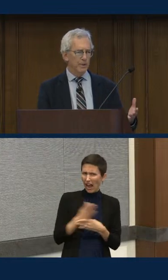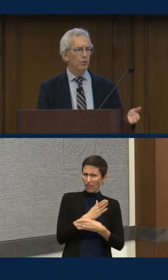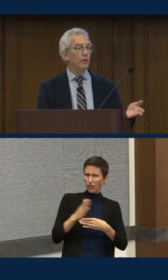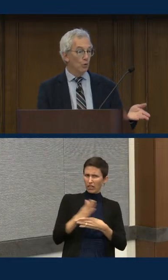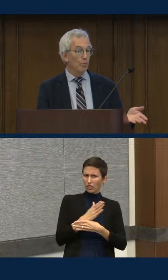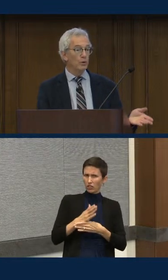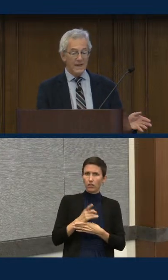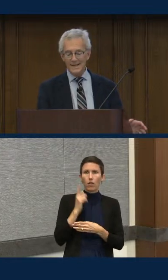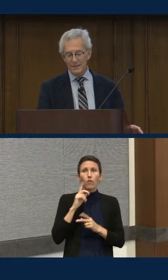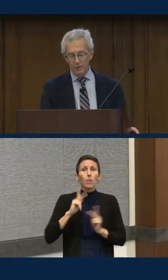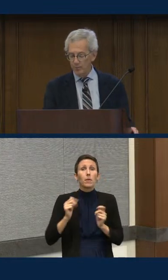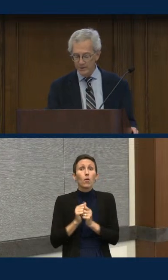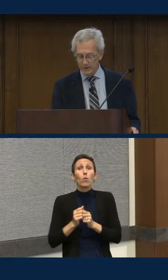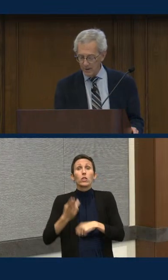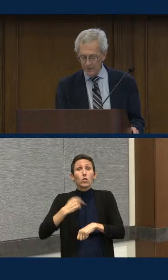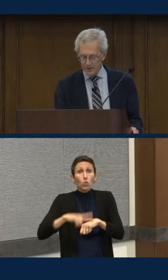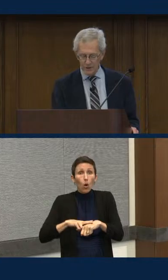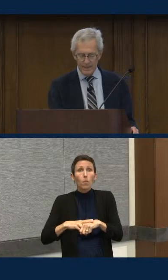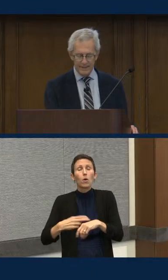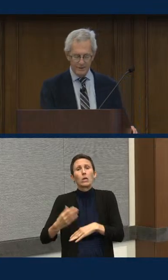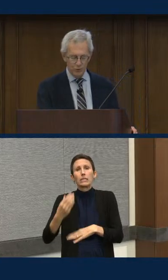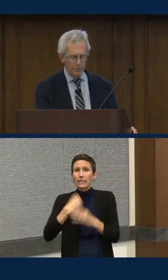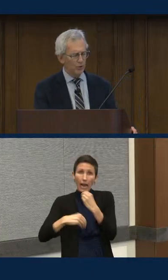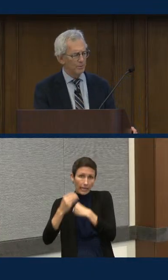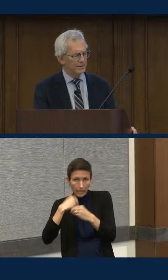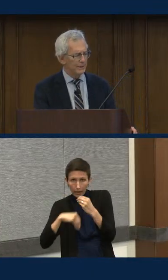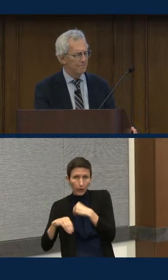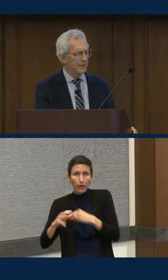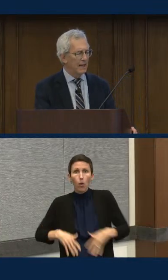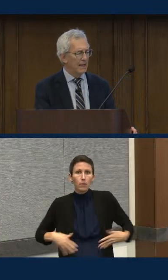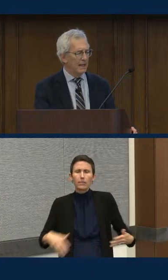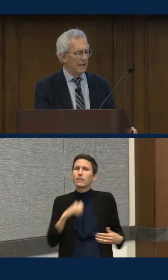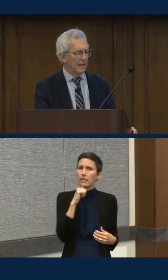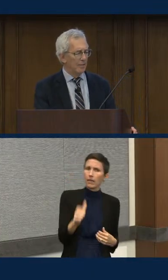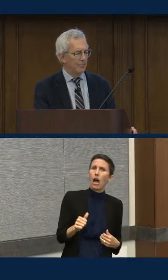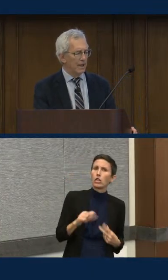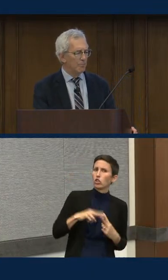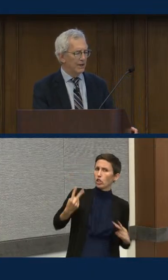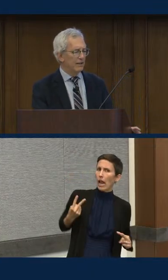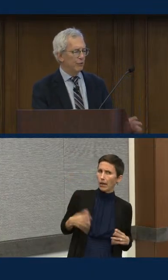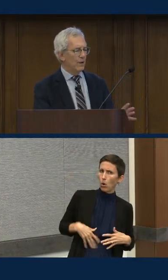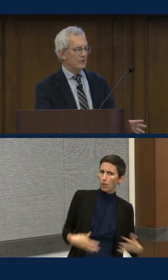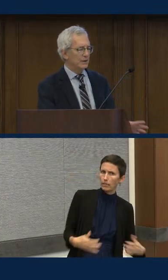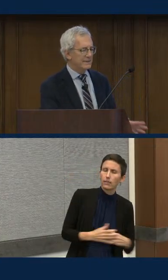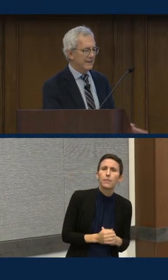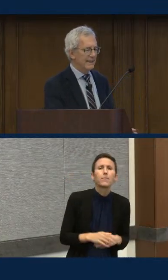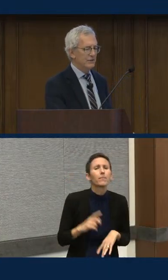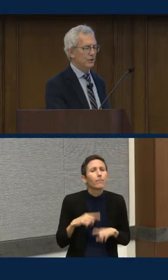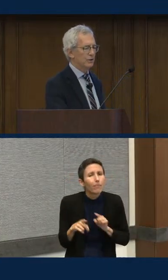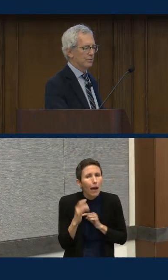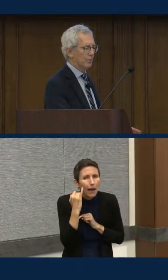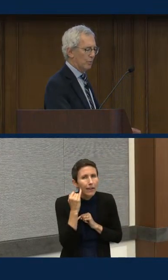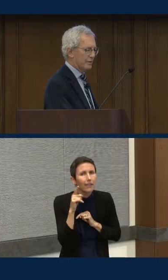weight loss with dietary, not genetic obesity but if you